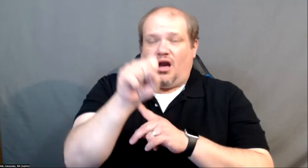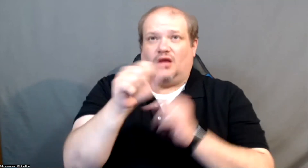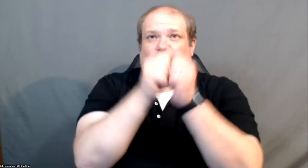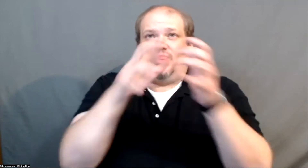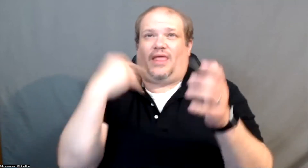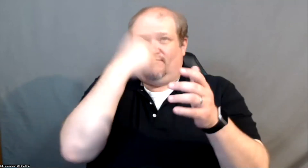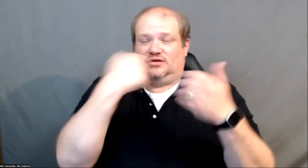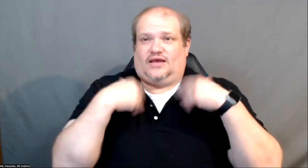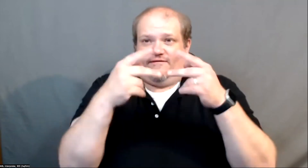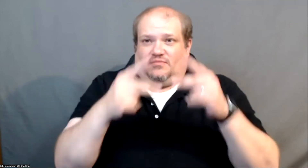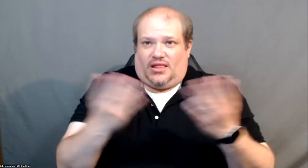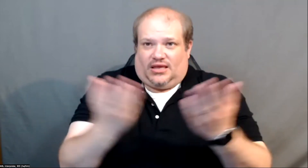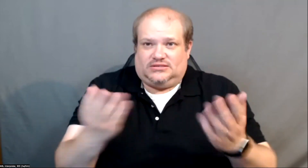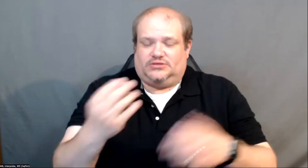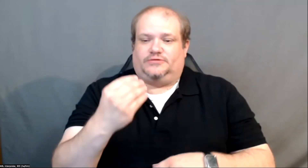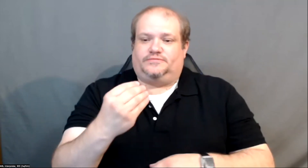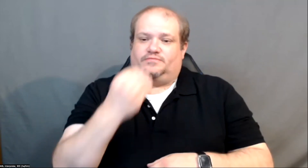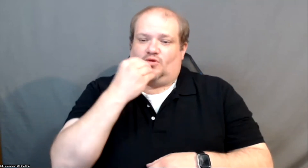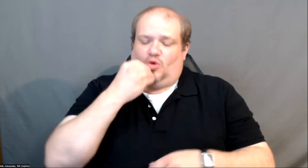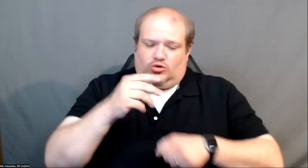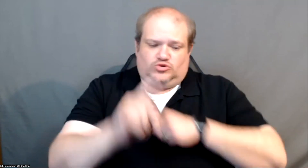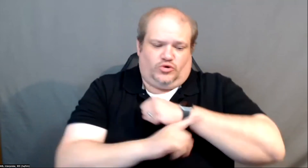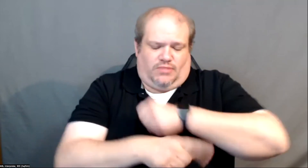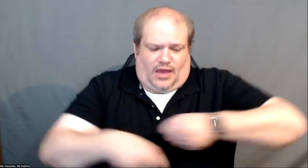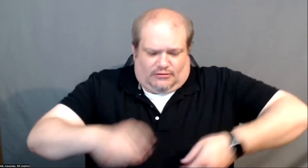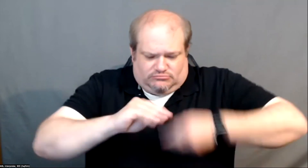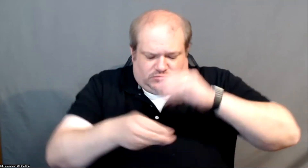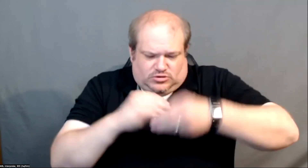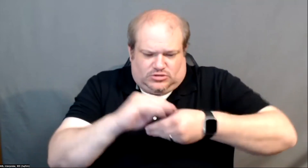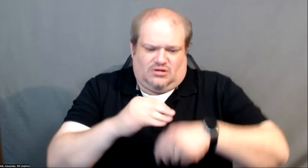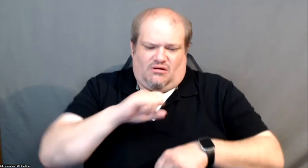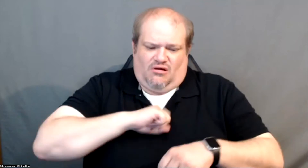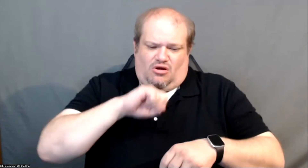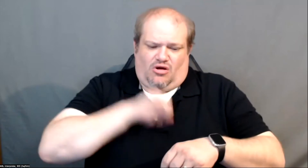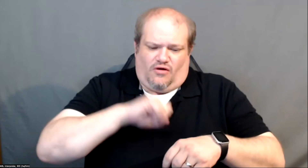Grocery bags fossilized into quilt, cough drop wrappers a tooth